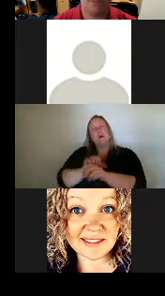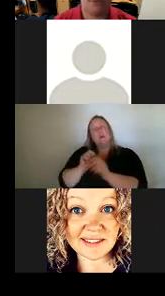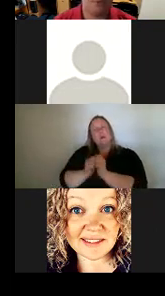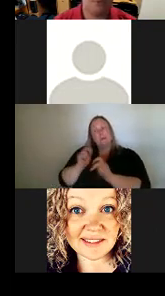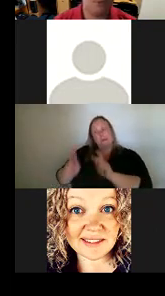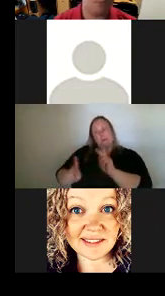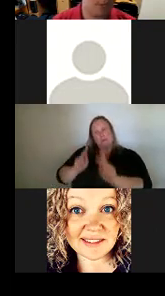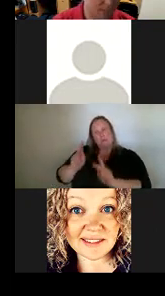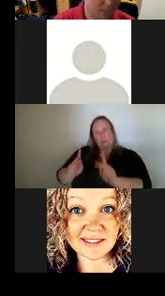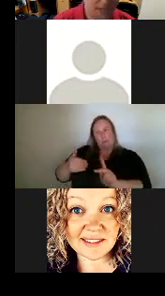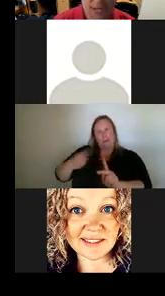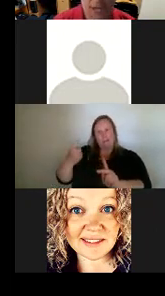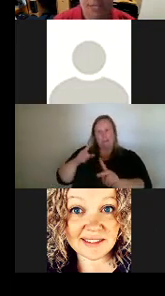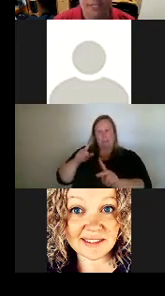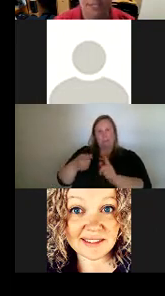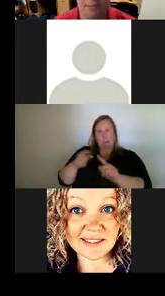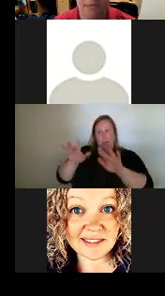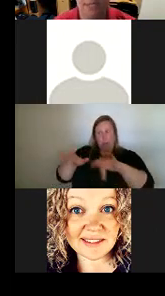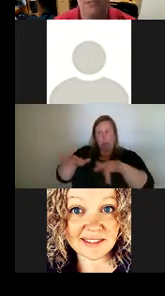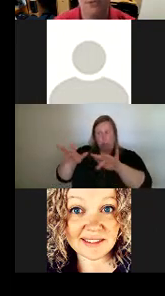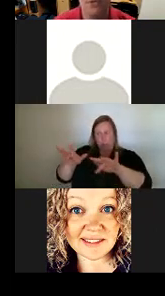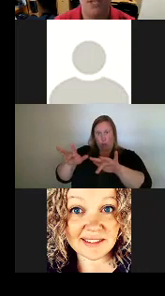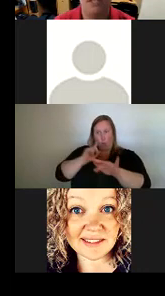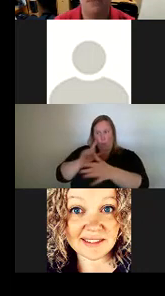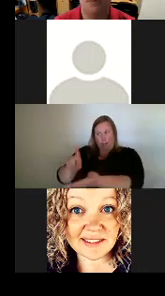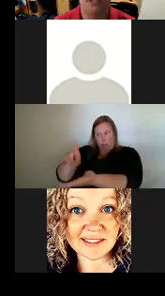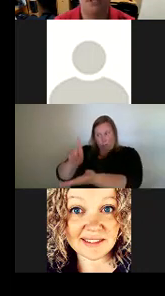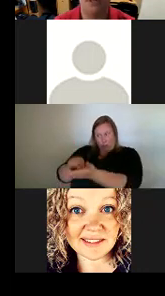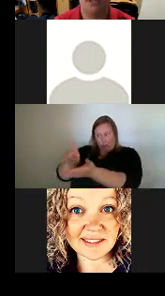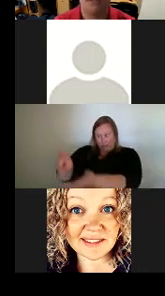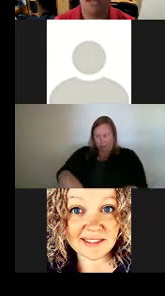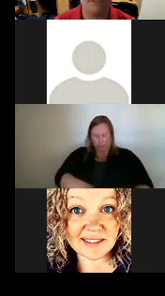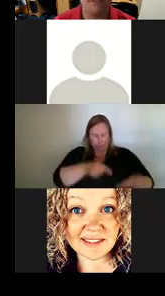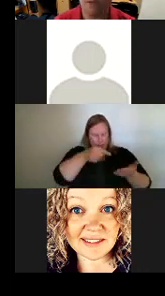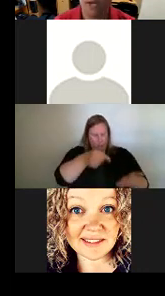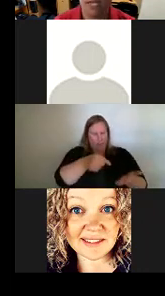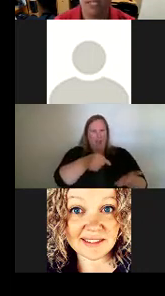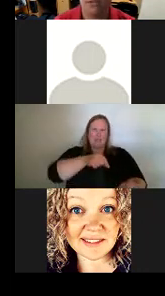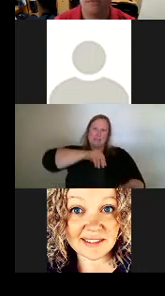COMPUTER, THEY WILL PRINT IT, AND THEN SCAN IT BACK IN. IT'S IMPORTANT TO KNOW IF YOU HAVE IT IN A DIGITAL FORMAT,